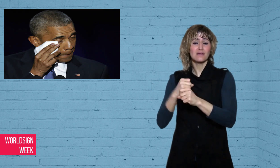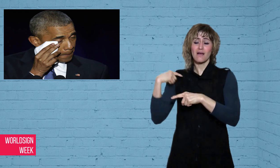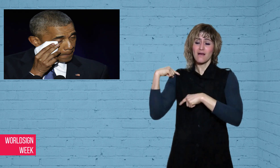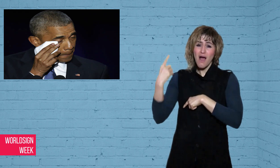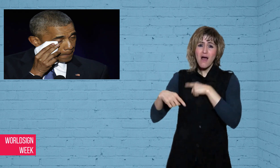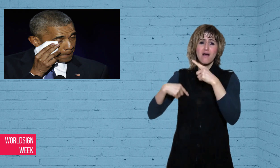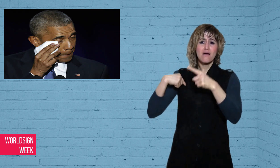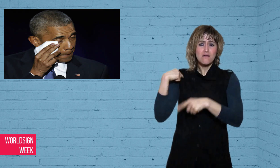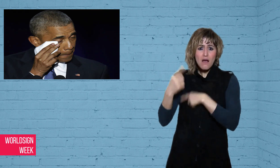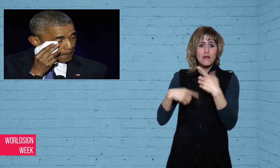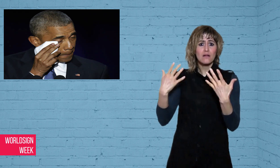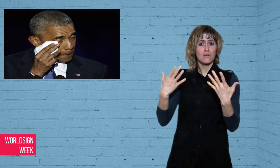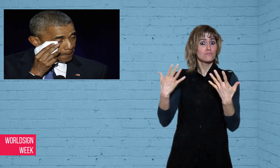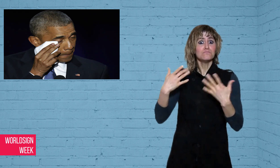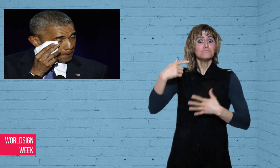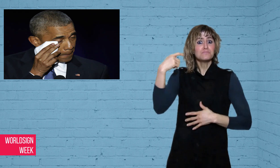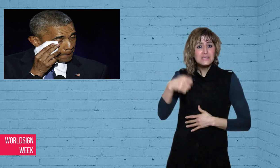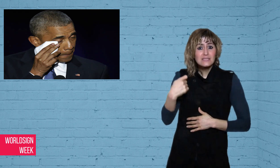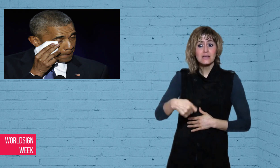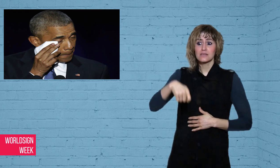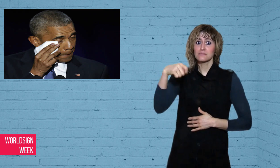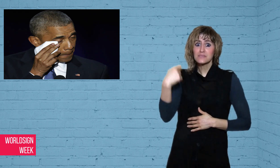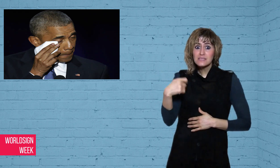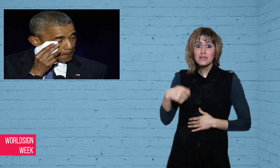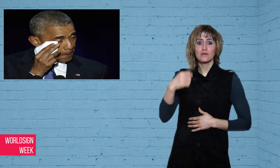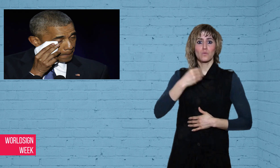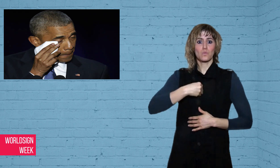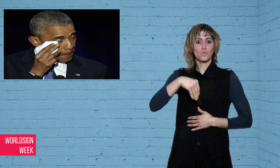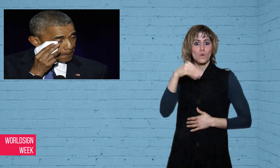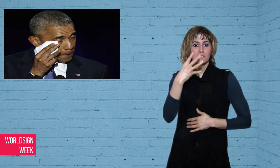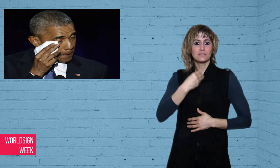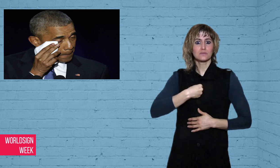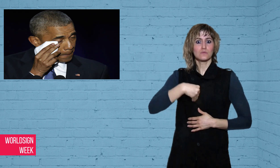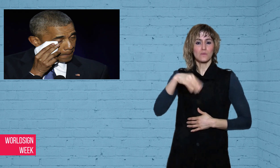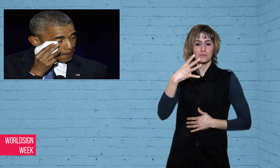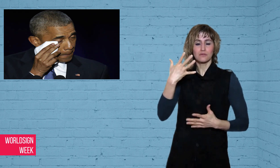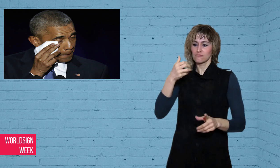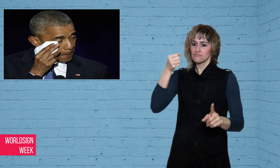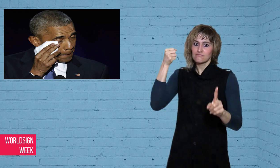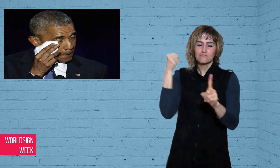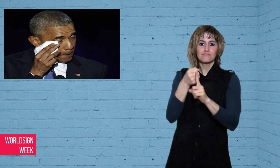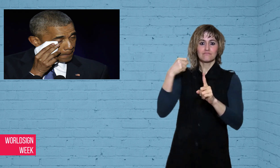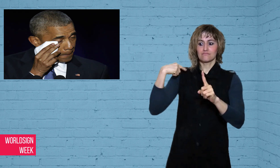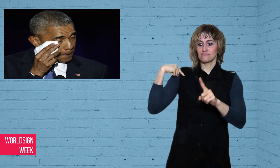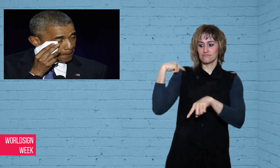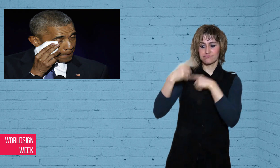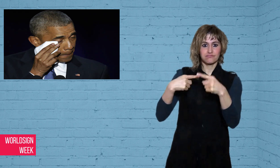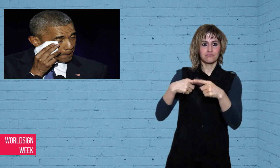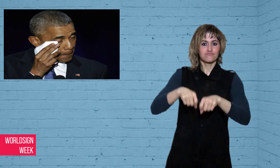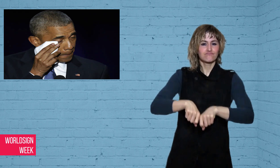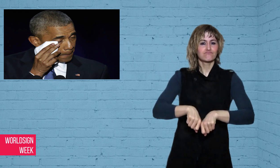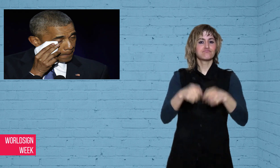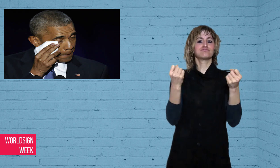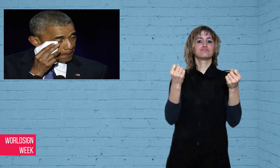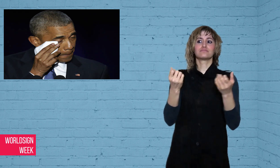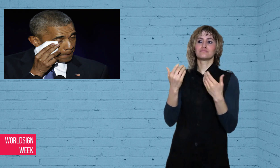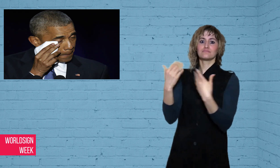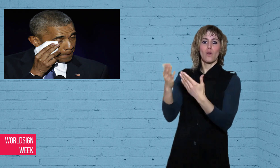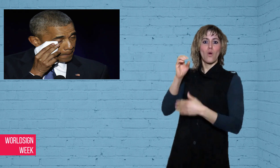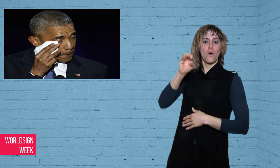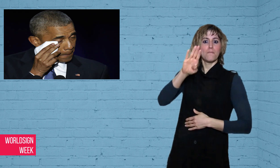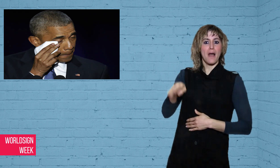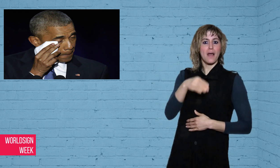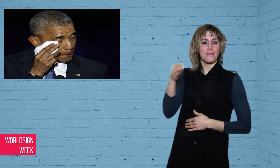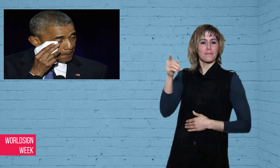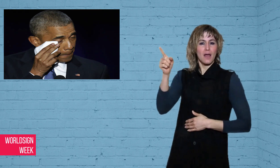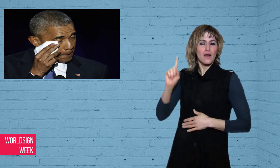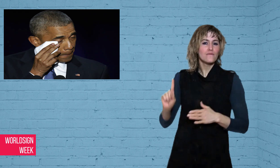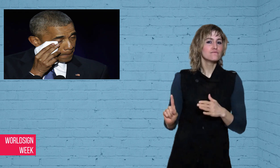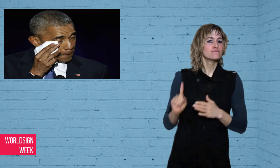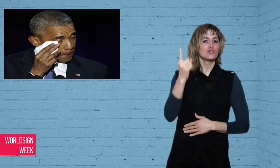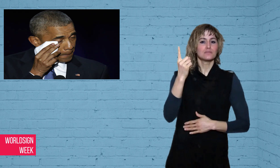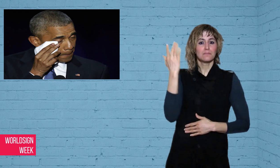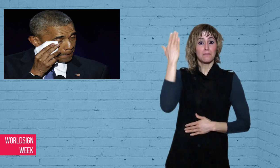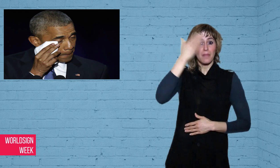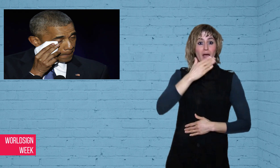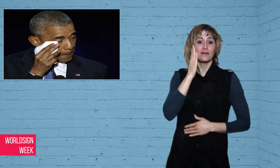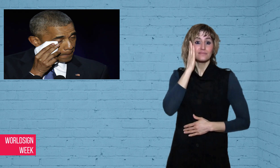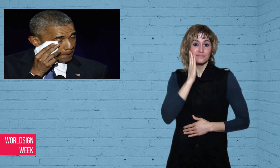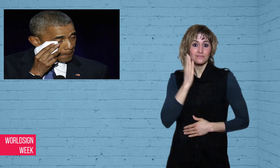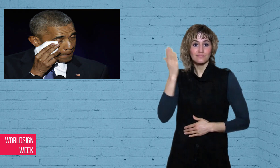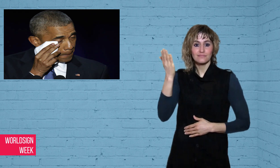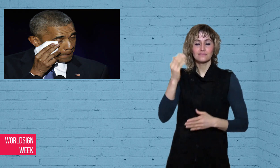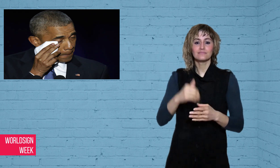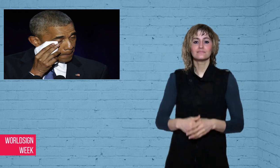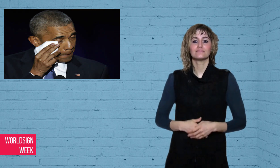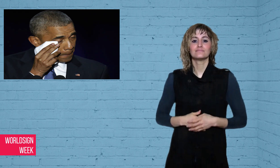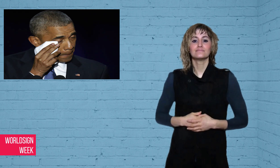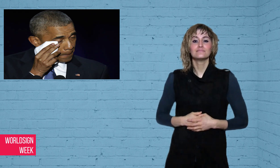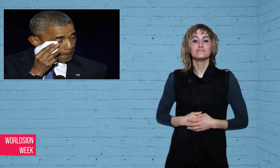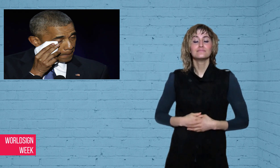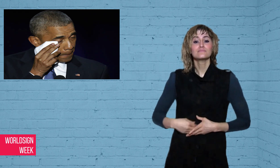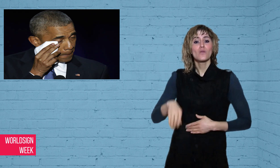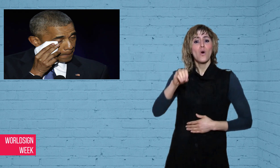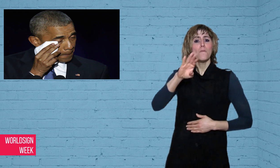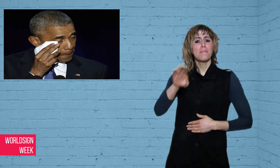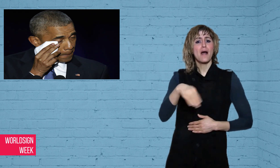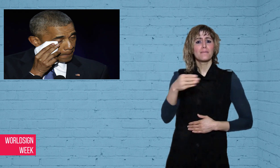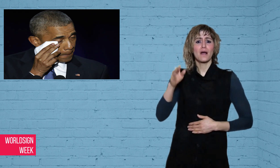line of Presidents that stood for 220 years. Obama made some controversial decisions on